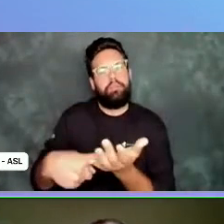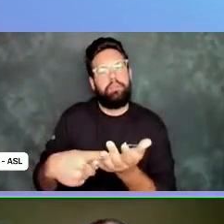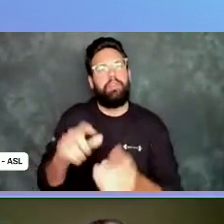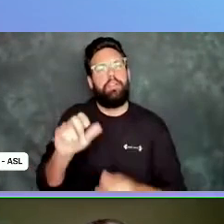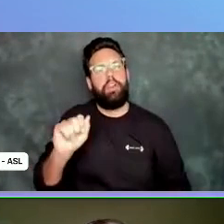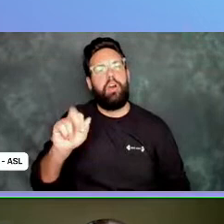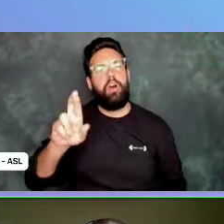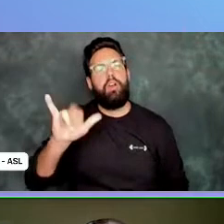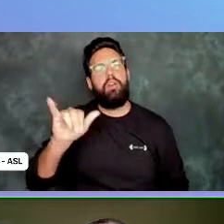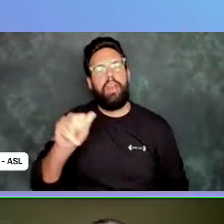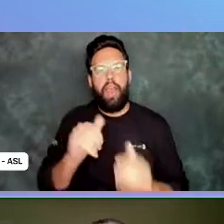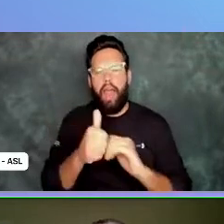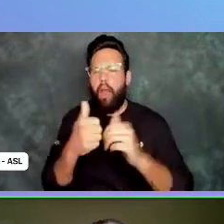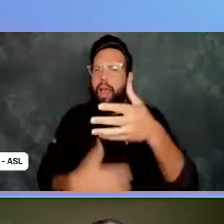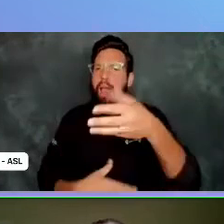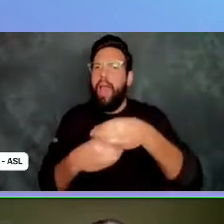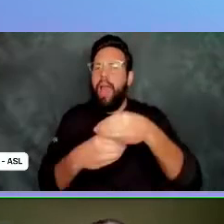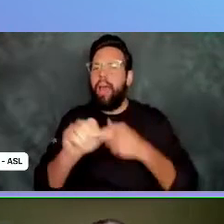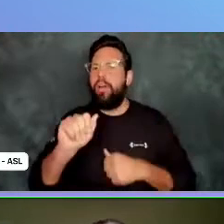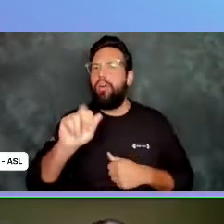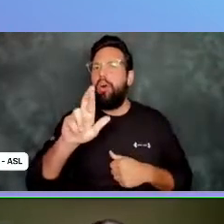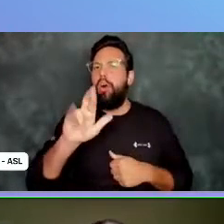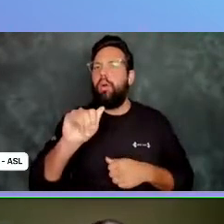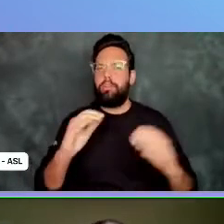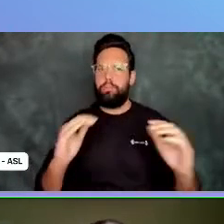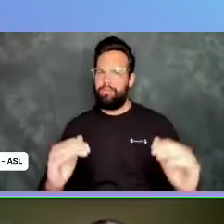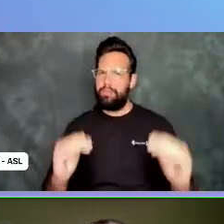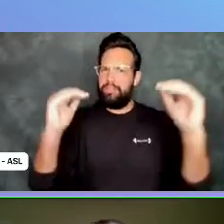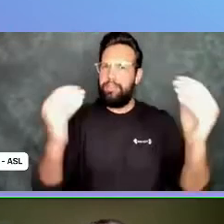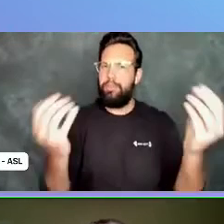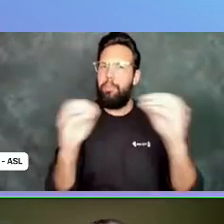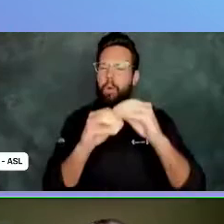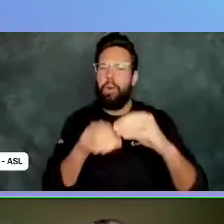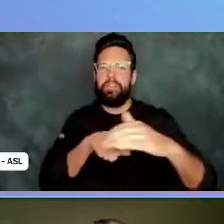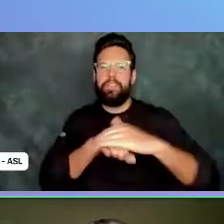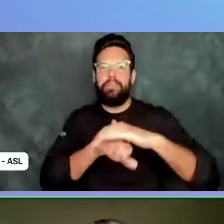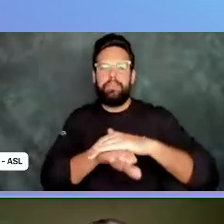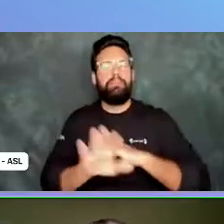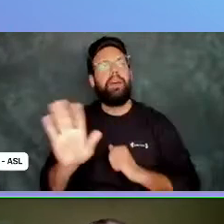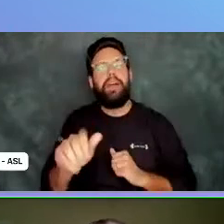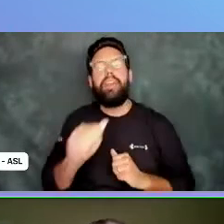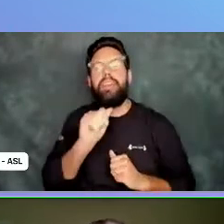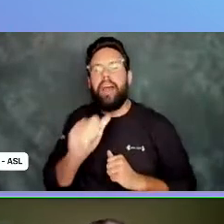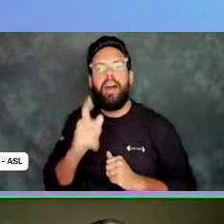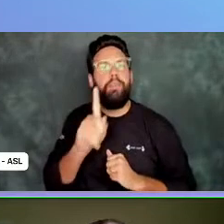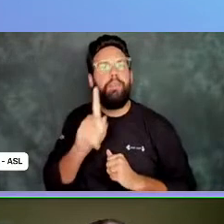then a little bit of a RIAA. We're going to look at a few AR IA attributes we get sprinkled throughout the form